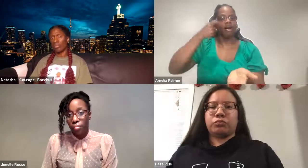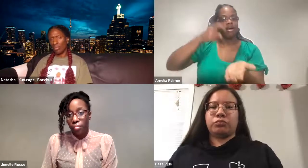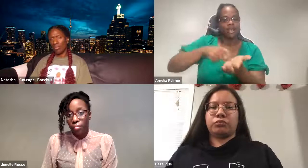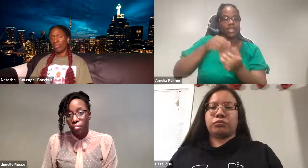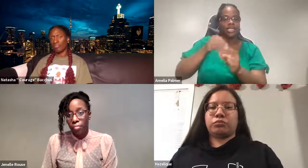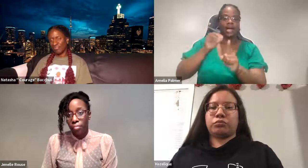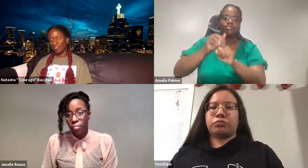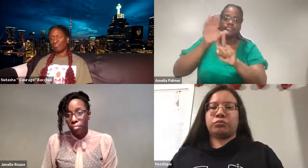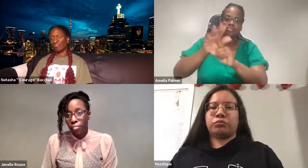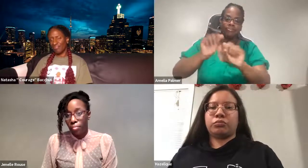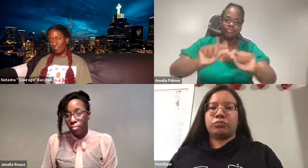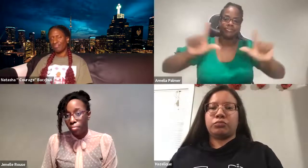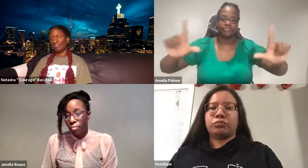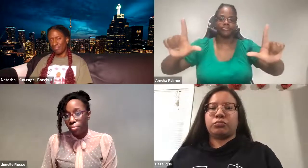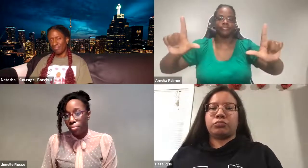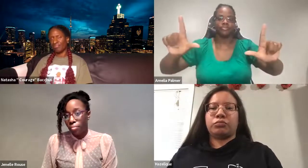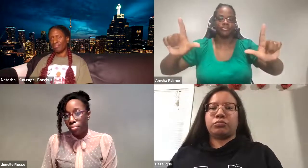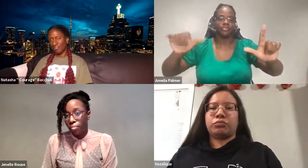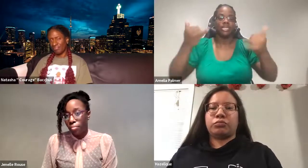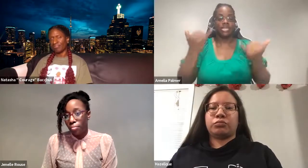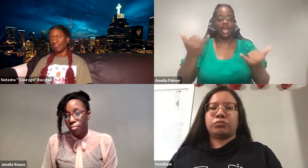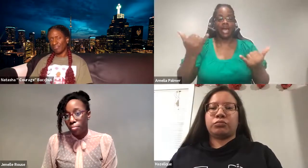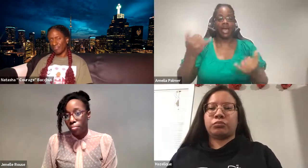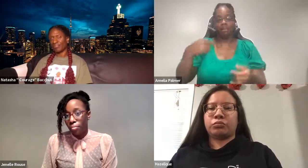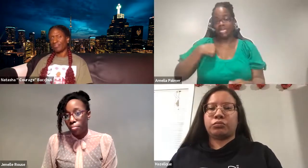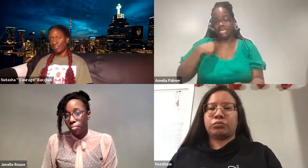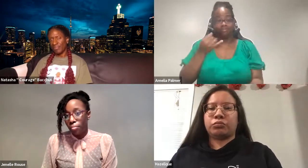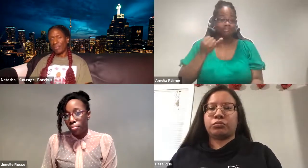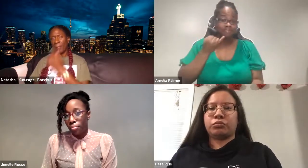around for so many years but that recognition and that exposure has only recently started to happen.